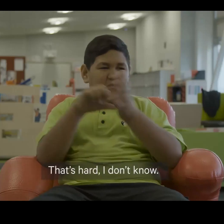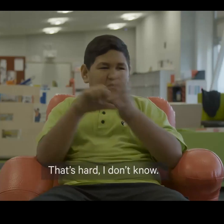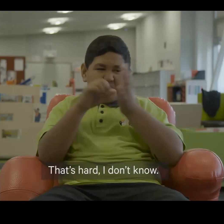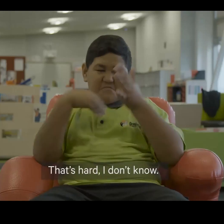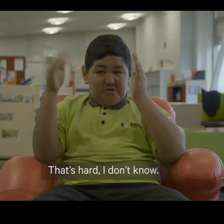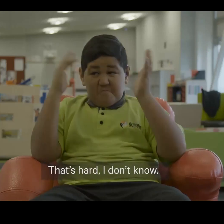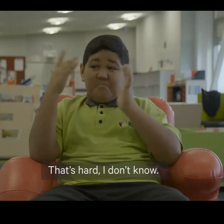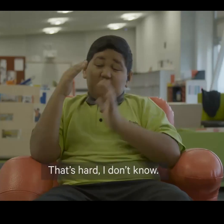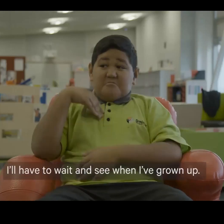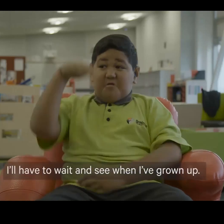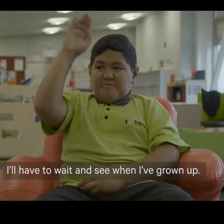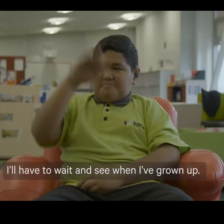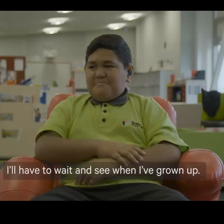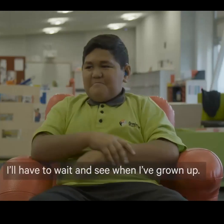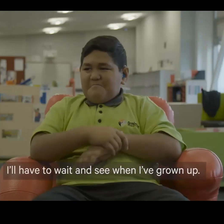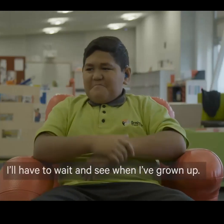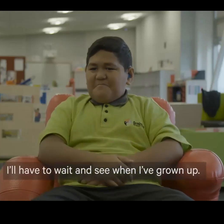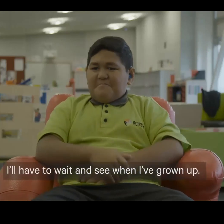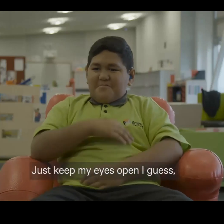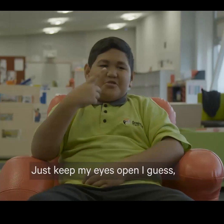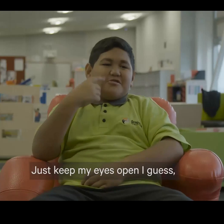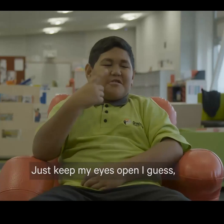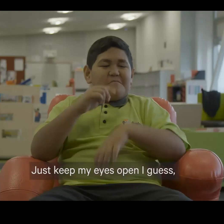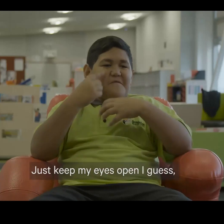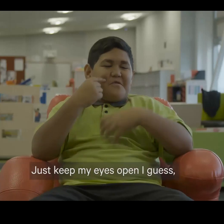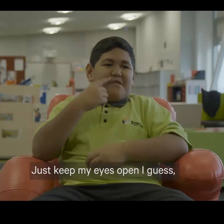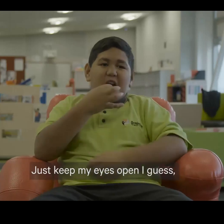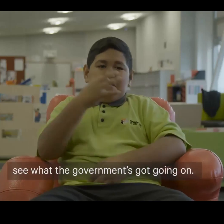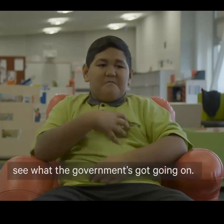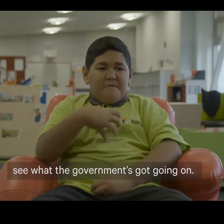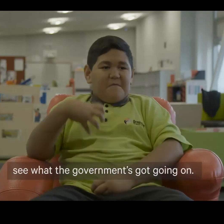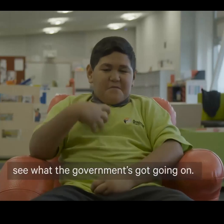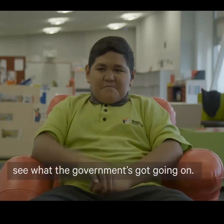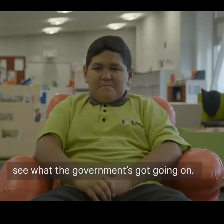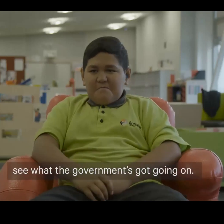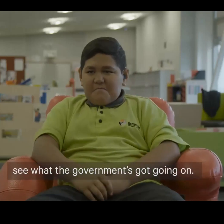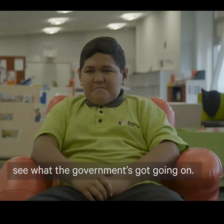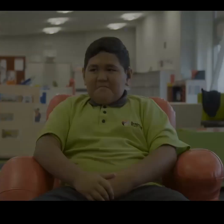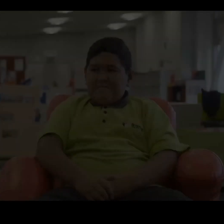It's hard, I don't know. I'll left away and see when I've grown up. Just keep my eyes out, I guess. See what the government's got going on.